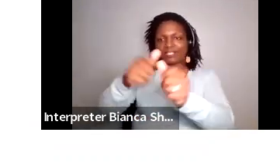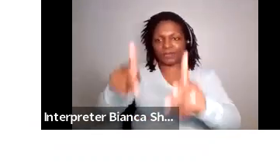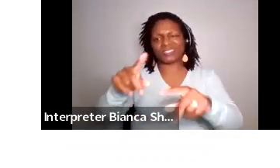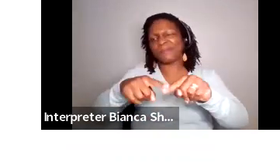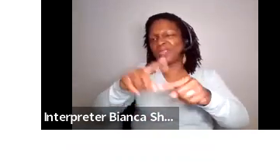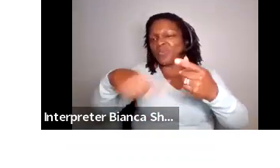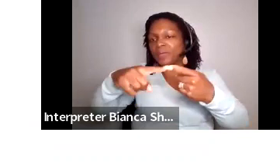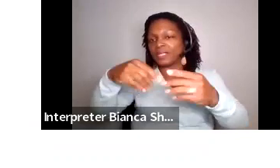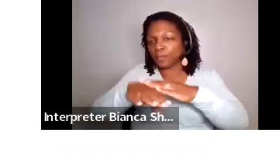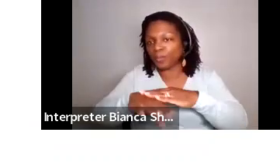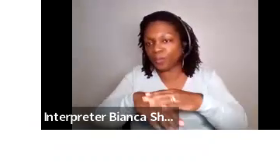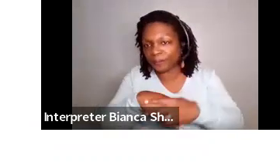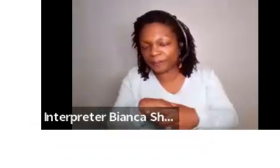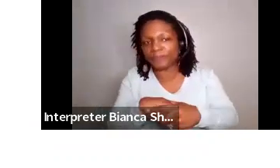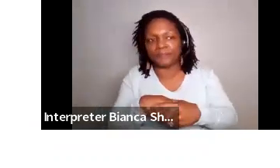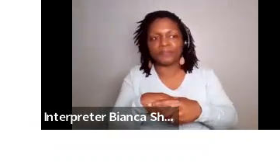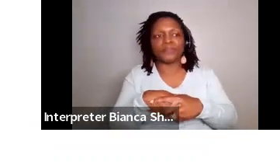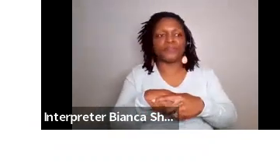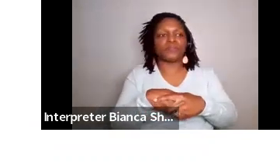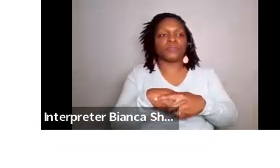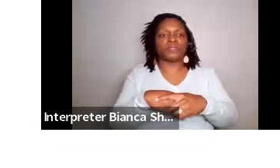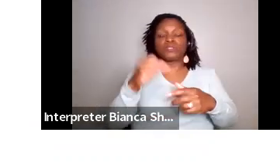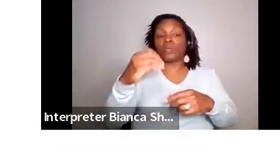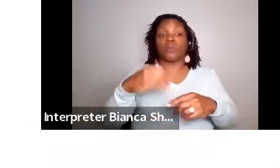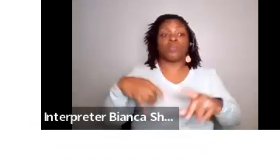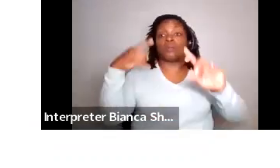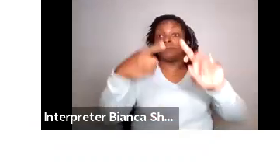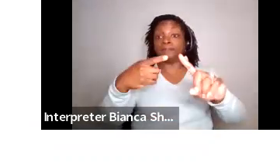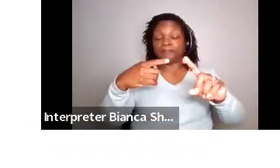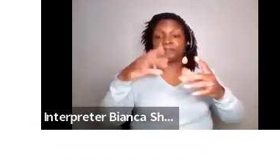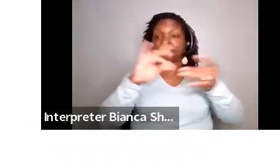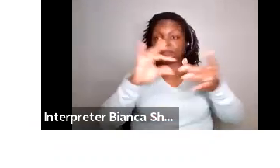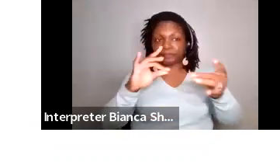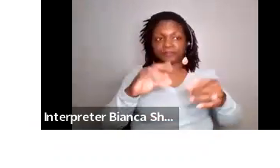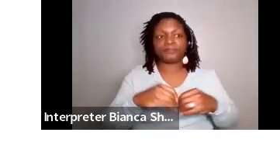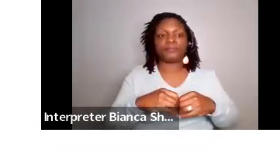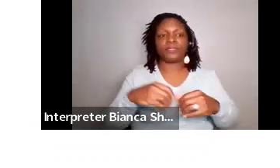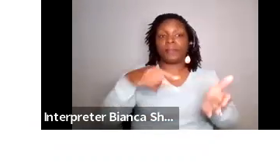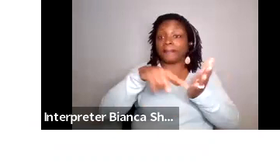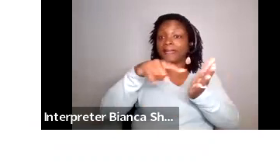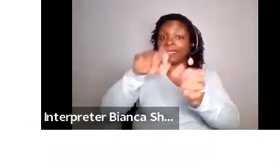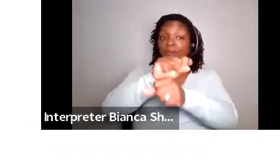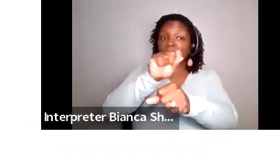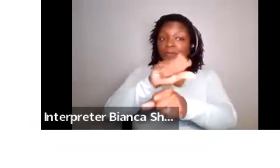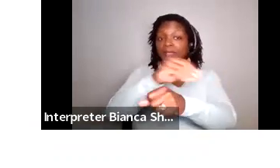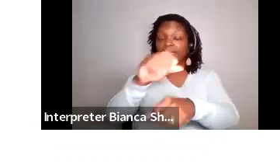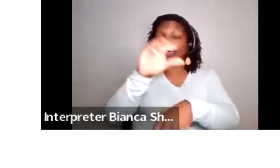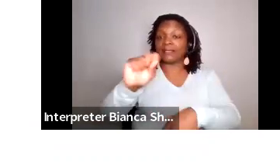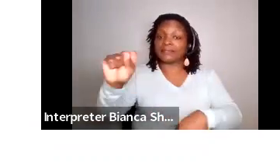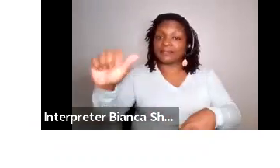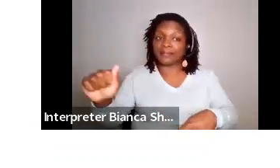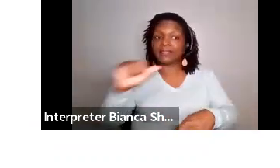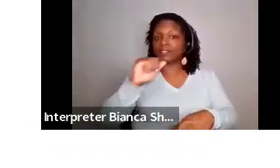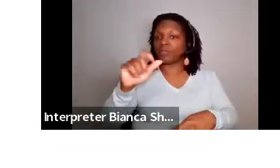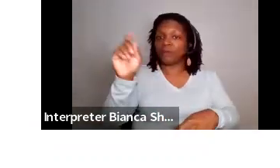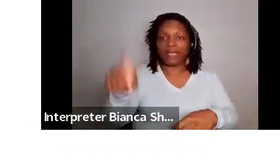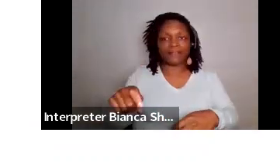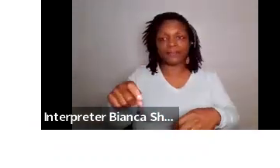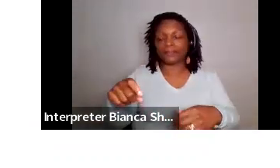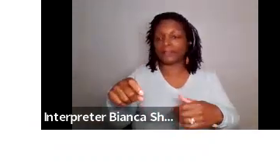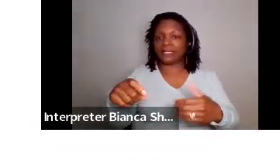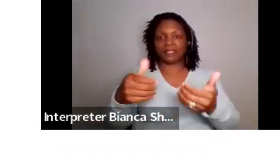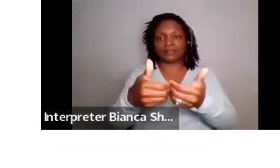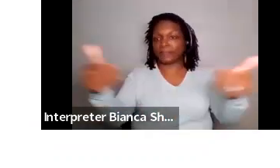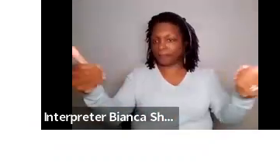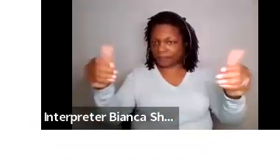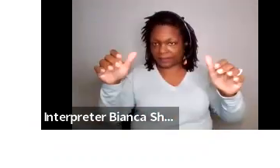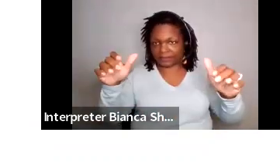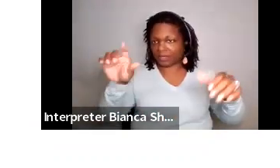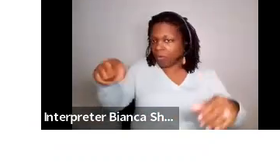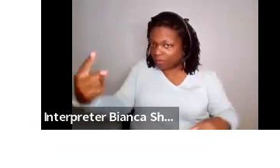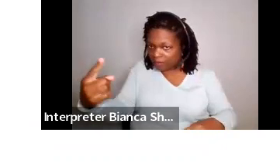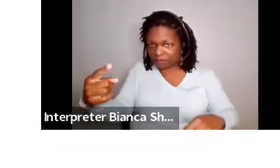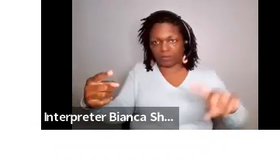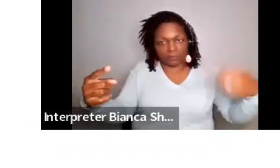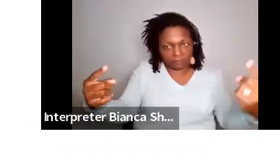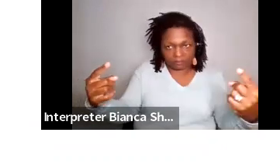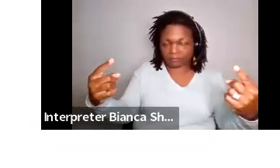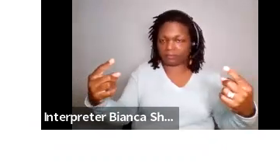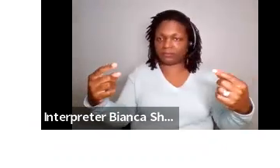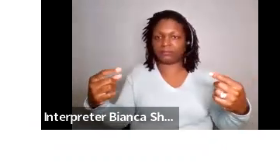The message paying employment and social security disability benefits don't have to be mutually exclusive is possible to work even at full time.